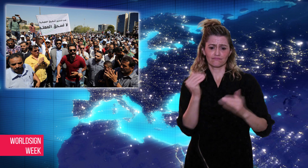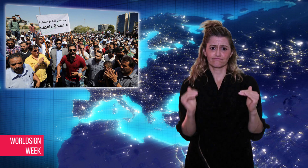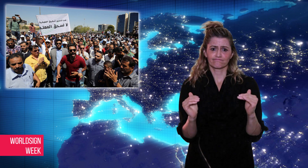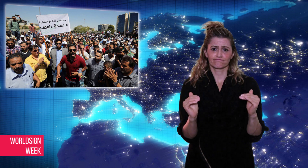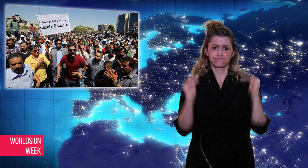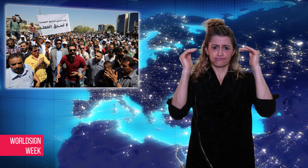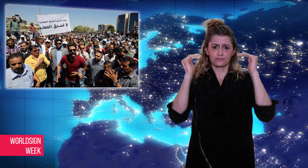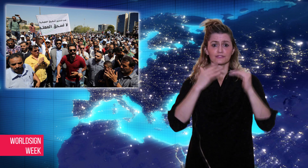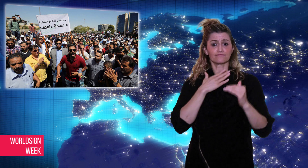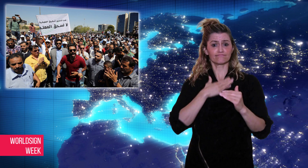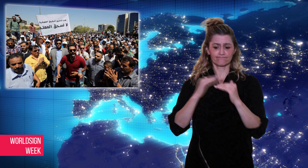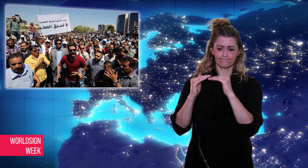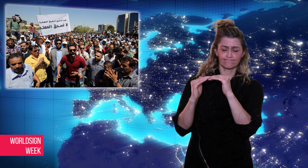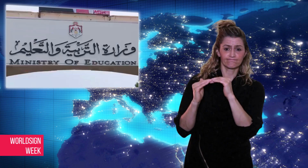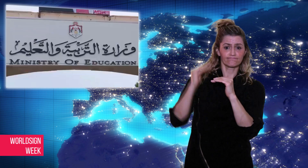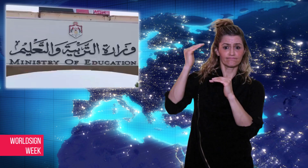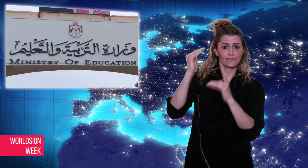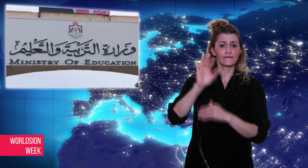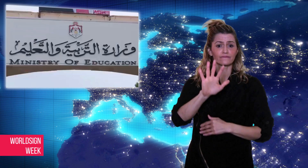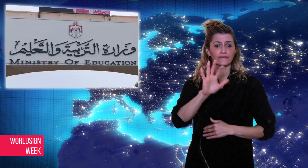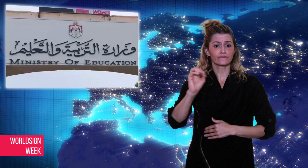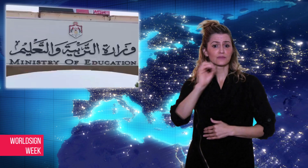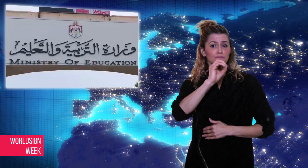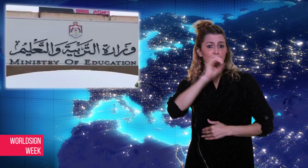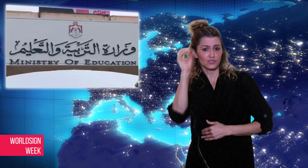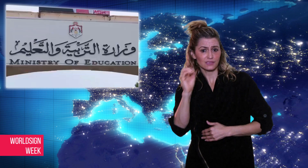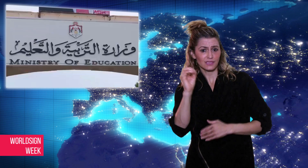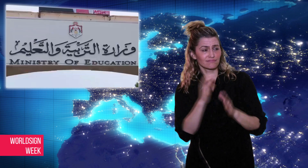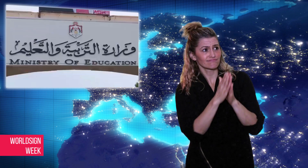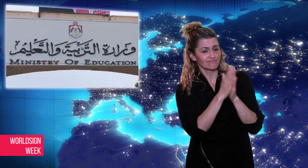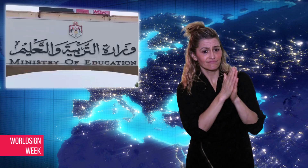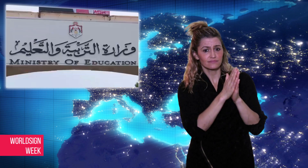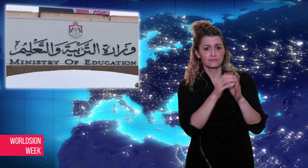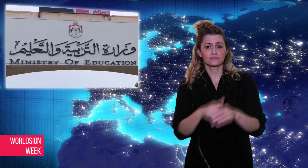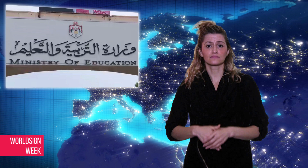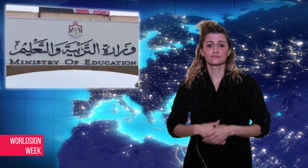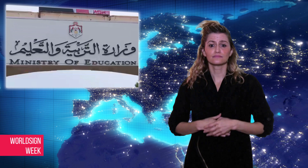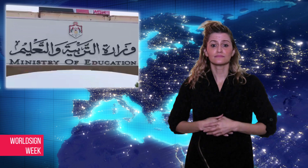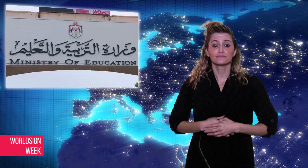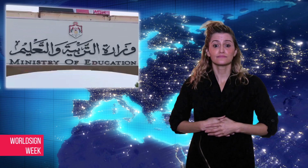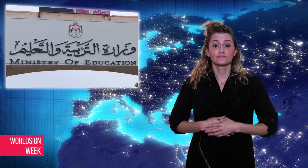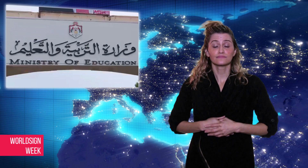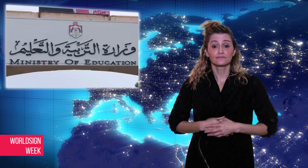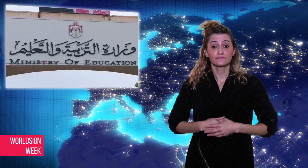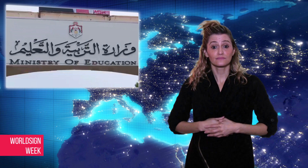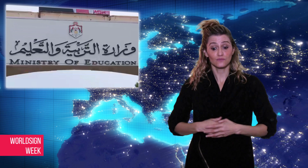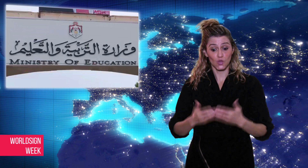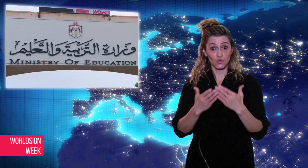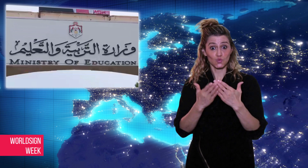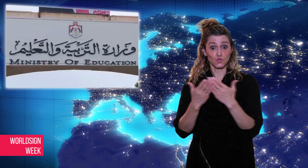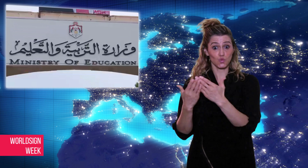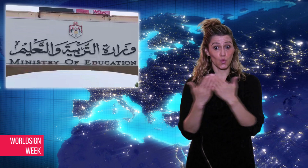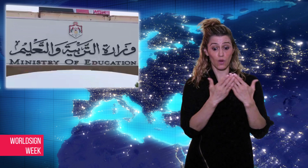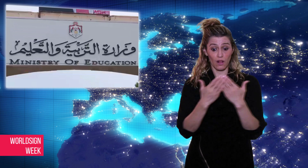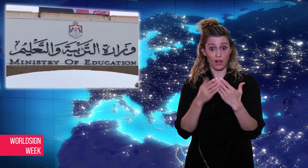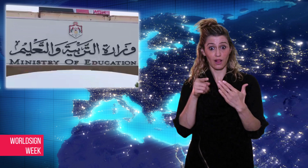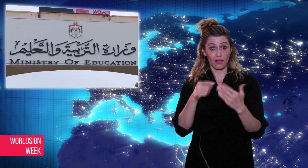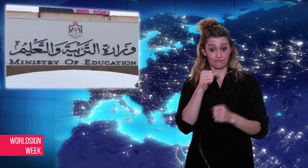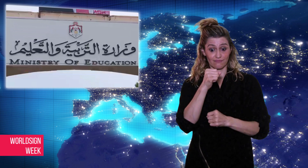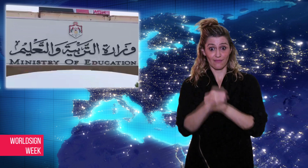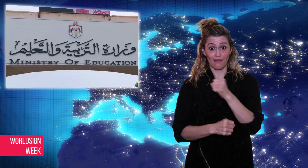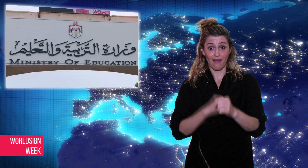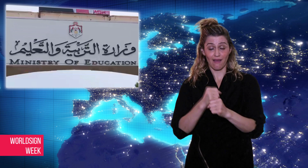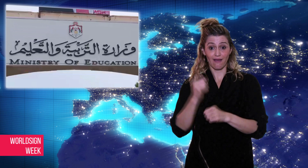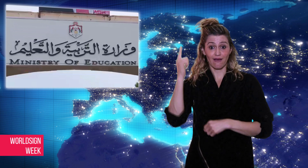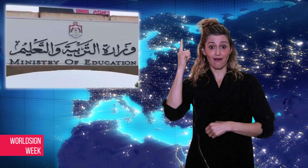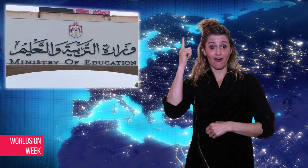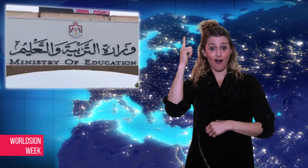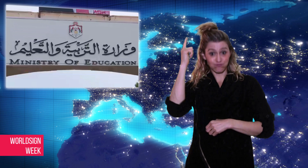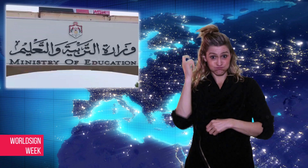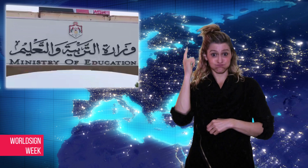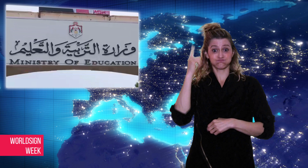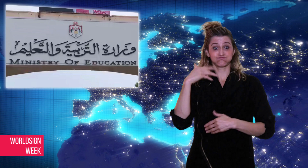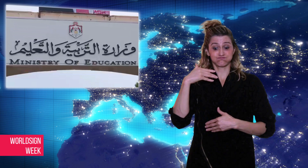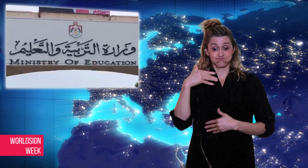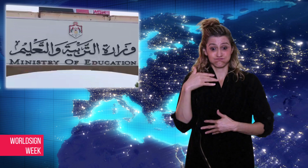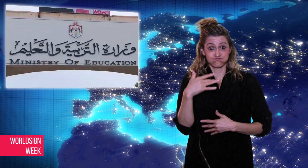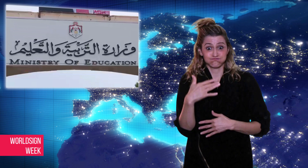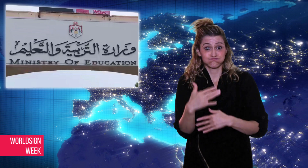The protests have left some 1.3 million public school